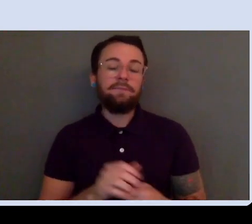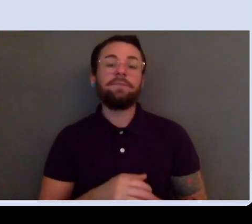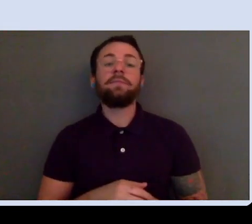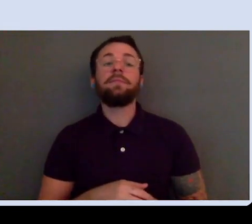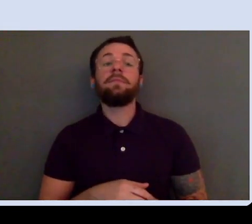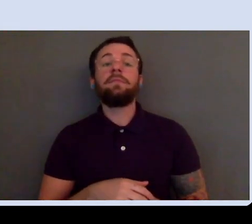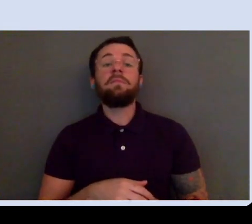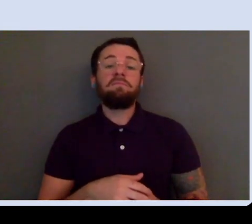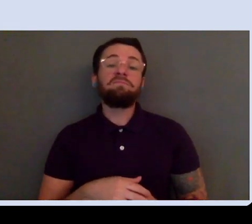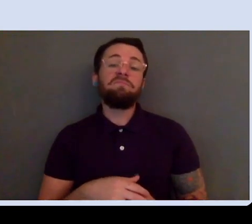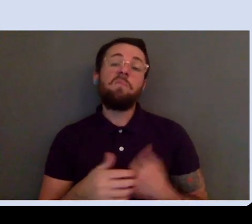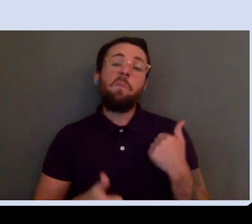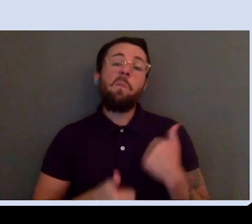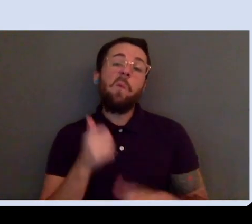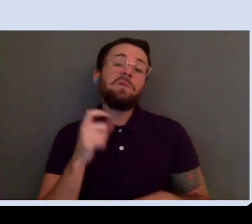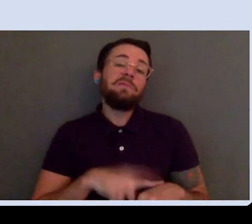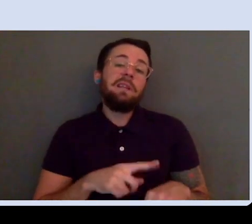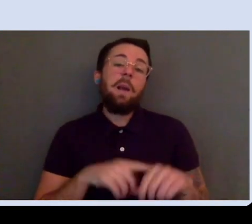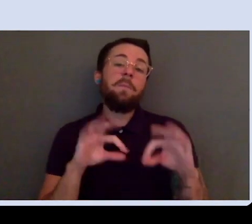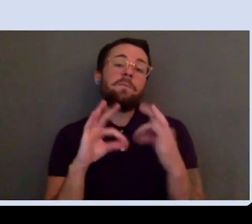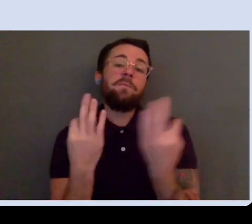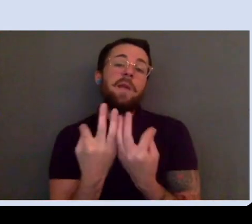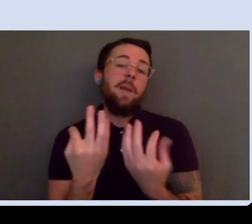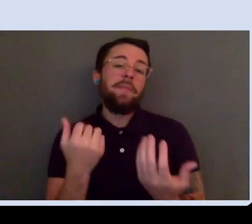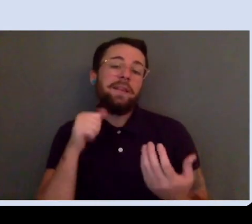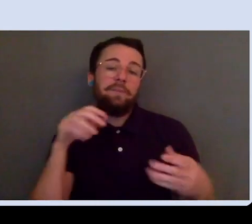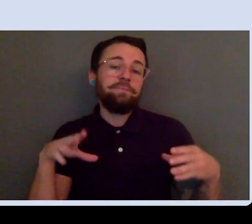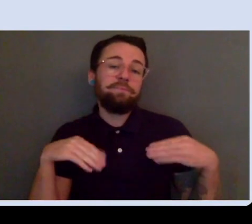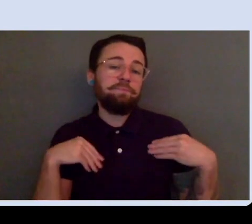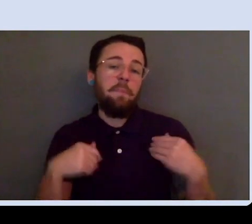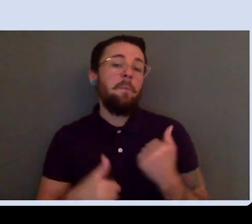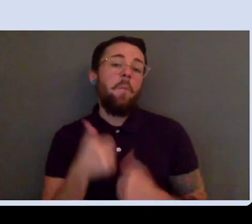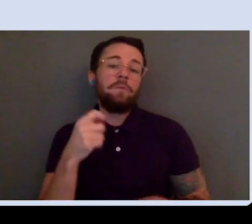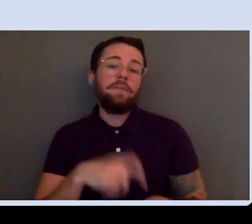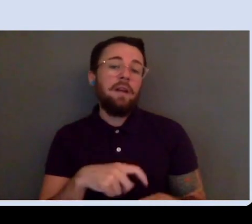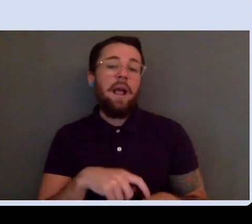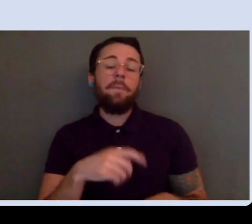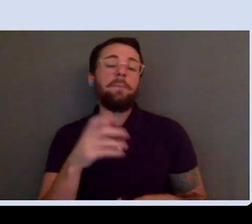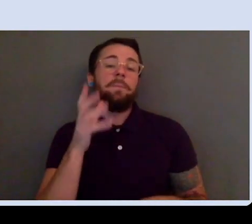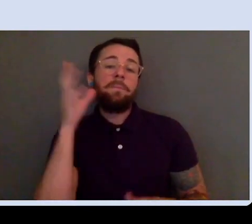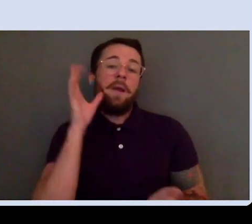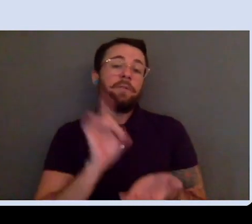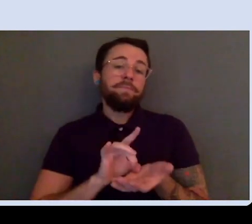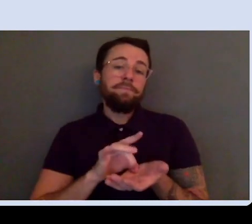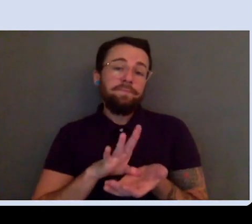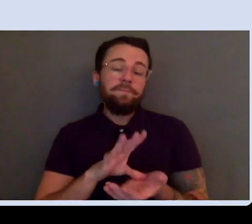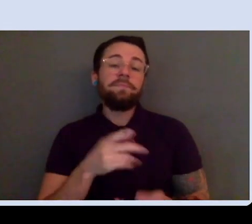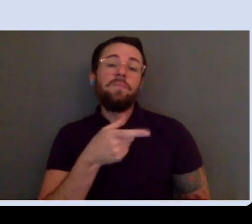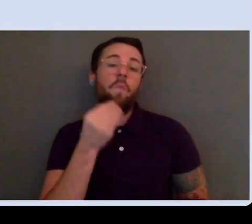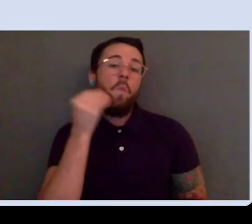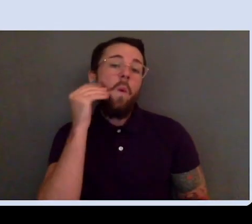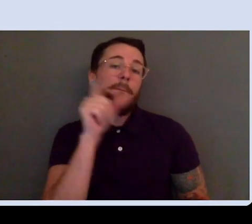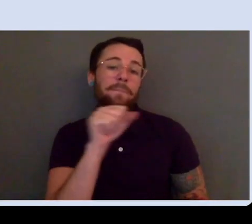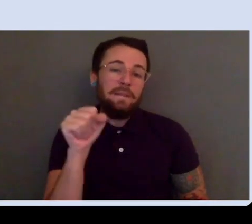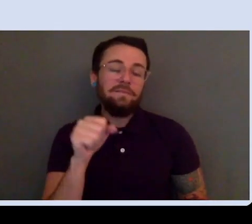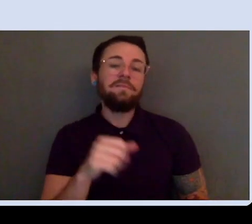It shows there's little support in schools and schools are not safe spaces for our transyouth.